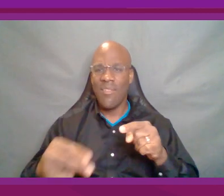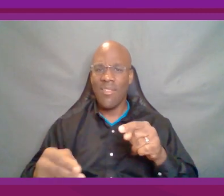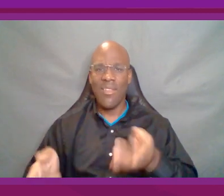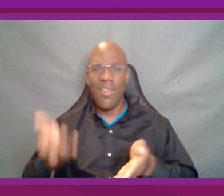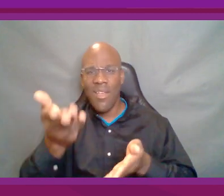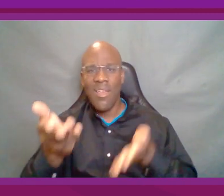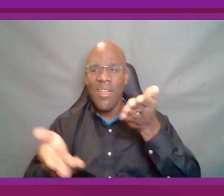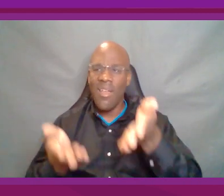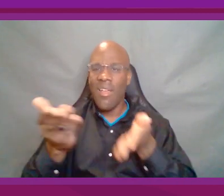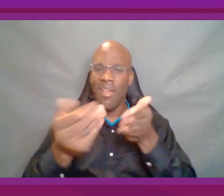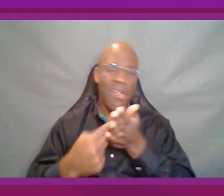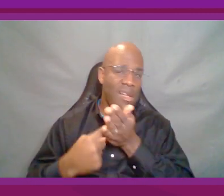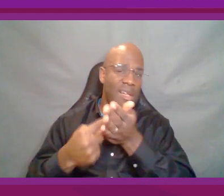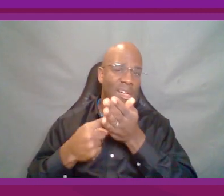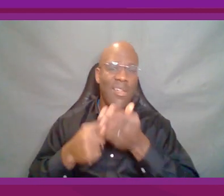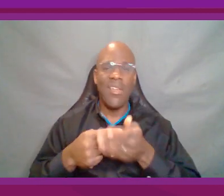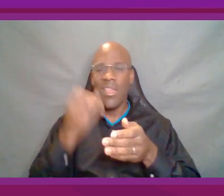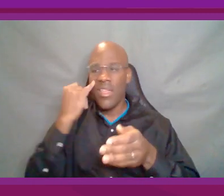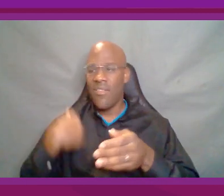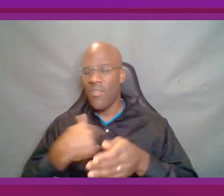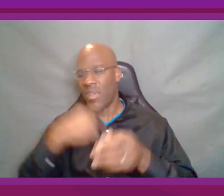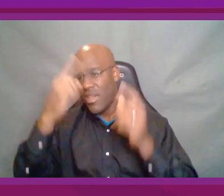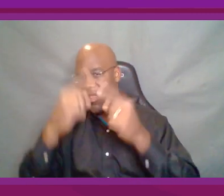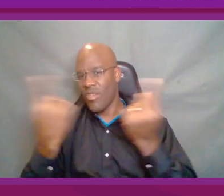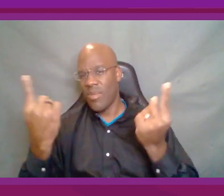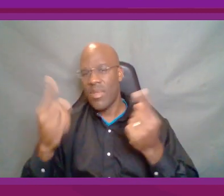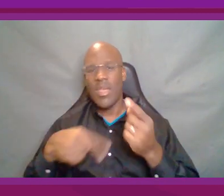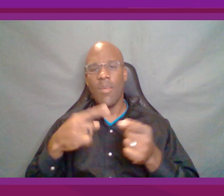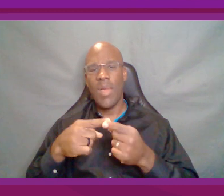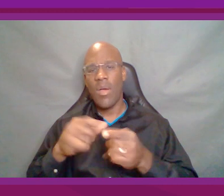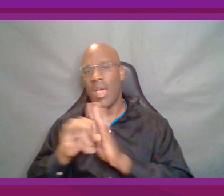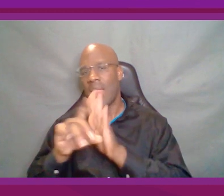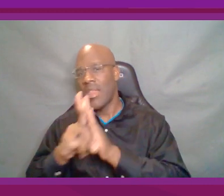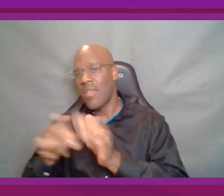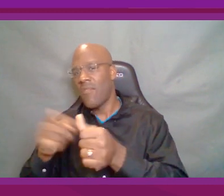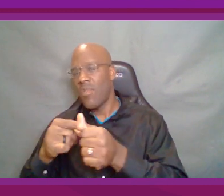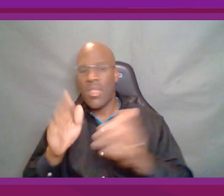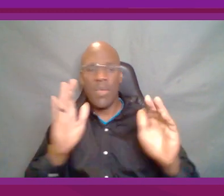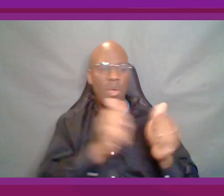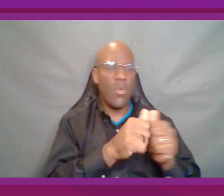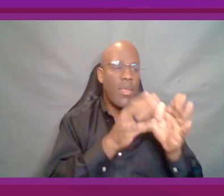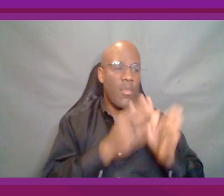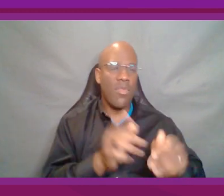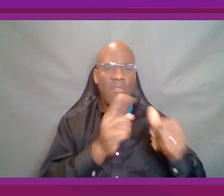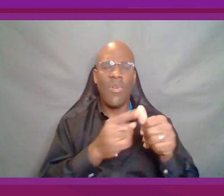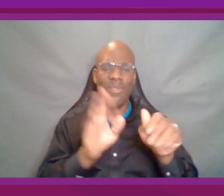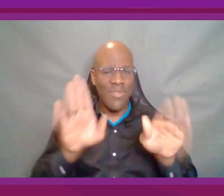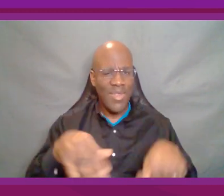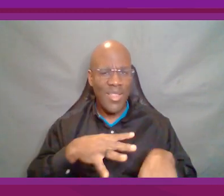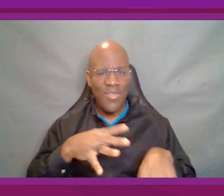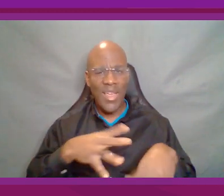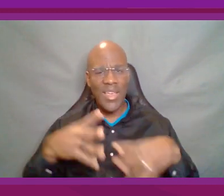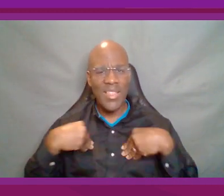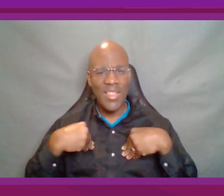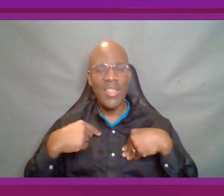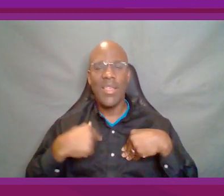So having disagreements about identity versus person first is absolutely okay. I'm done.